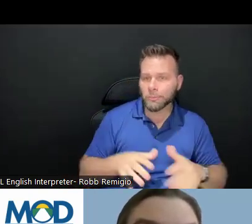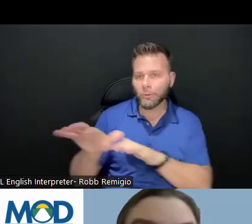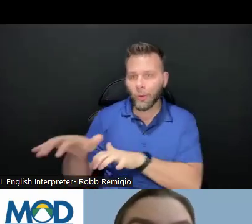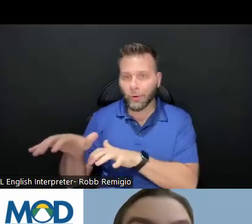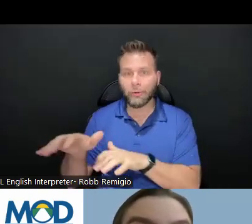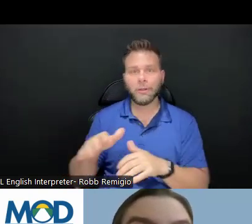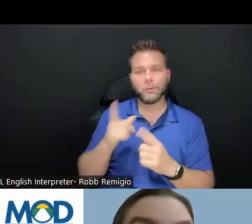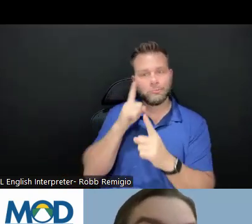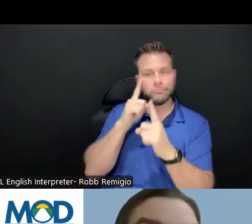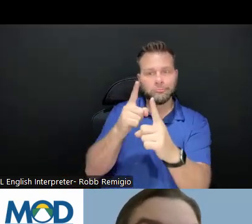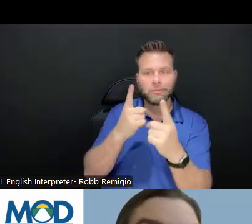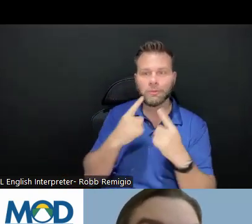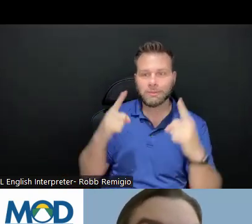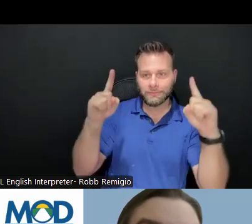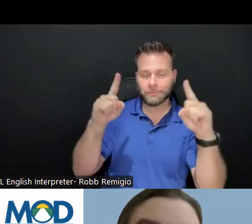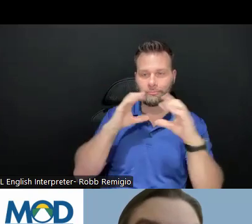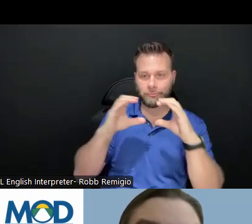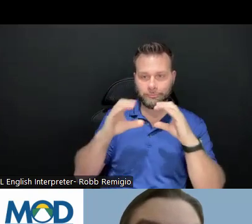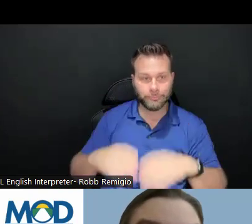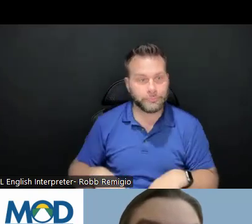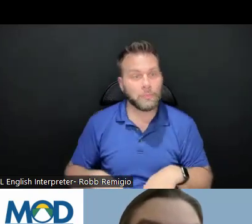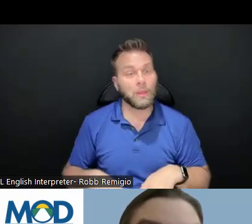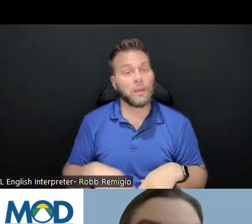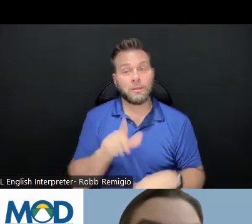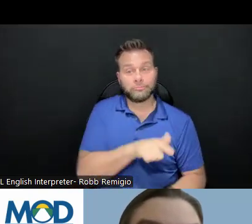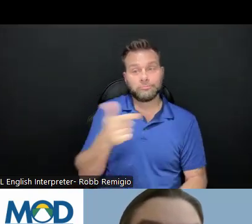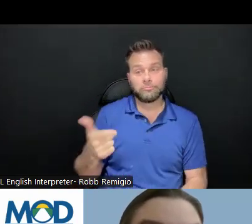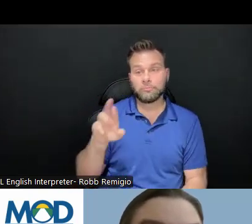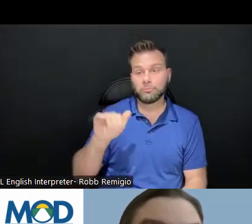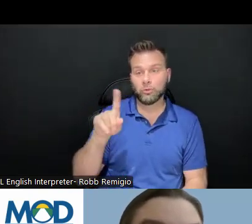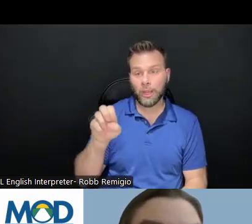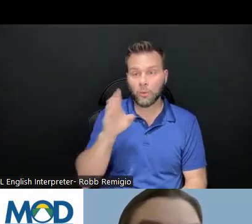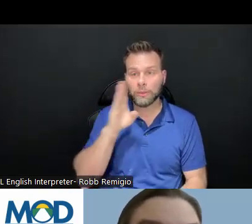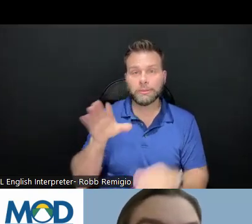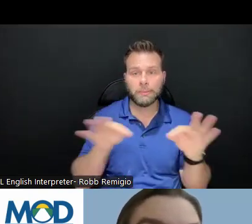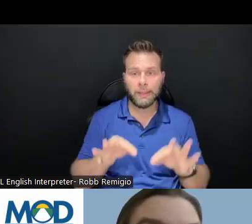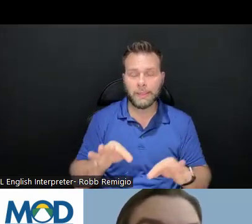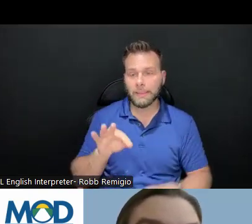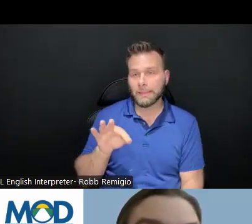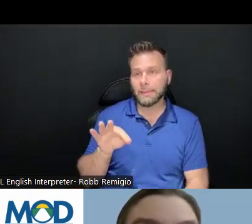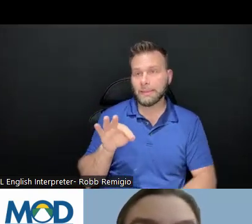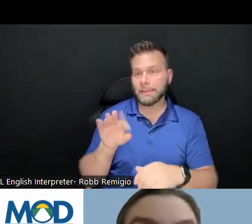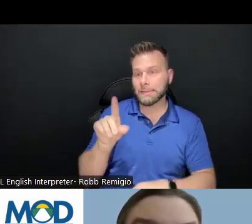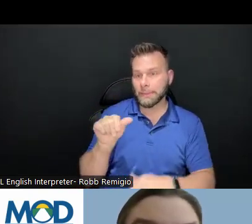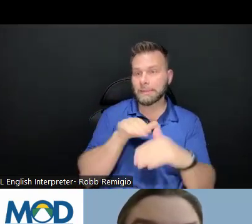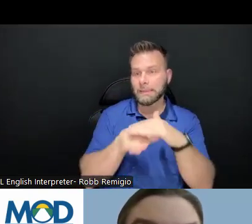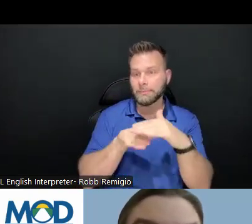as Best Practices to achieve And then I'll pass it on to my colleague, Brad, who will cover